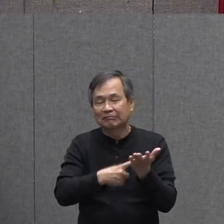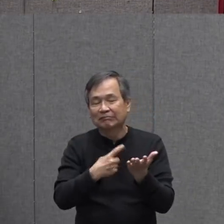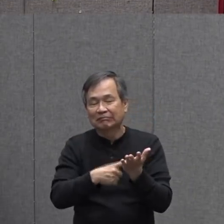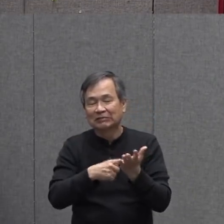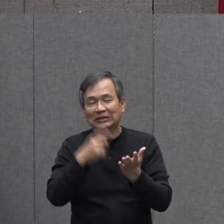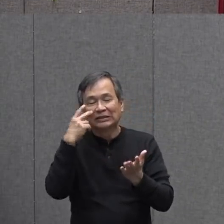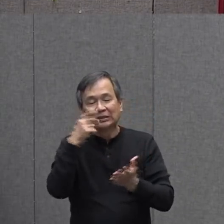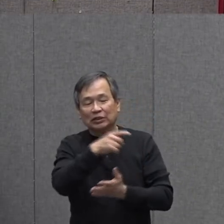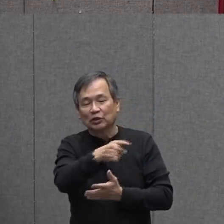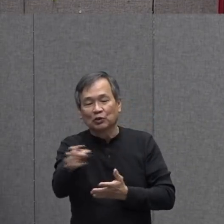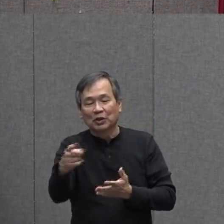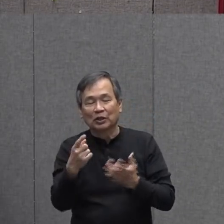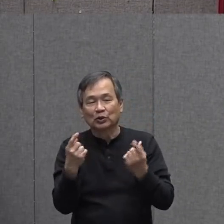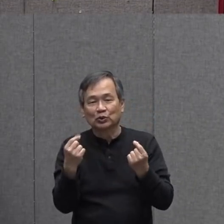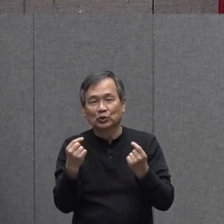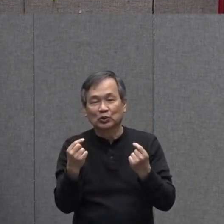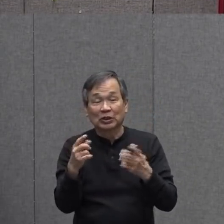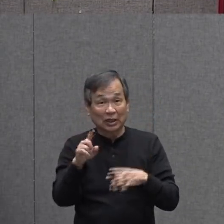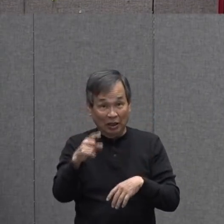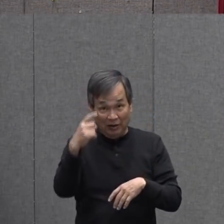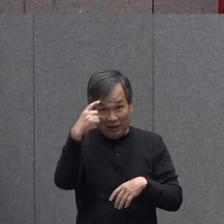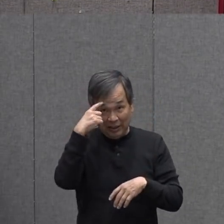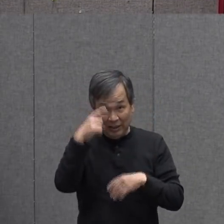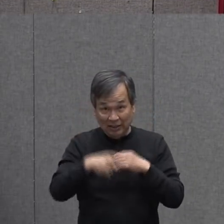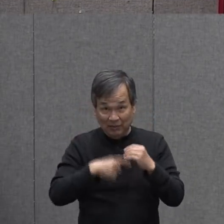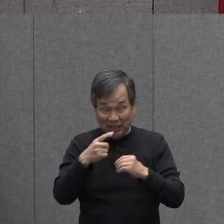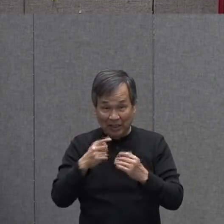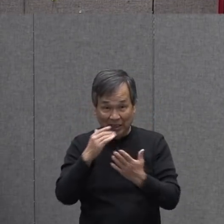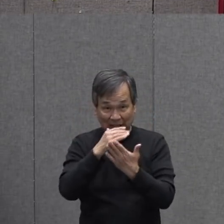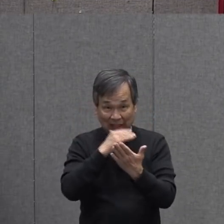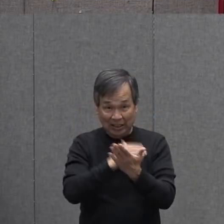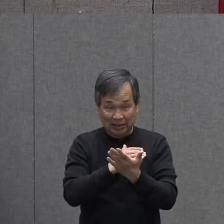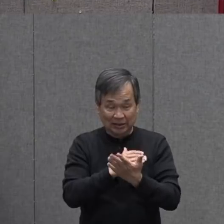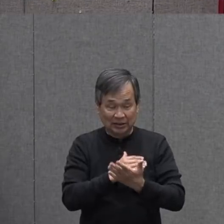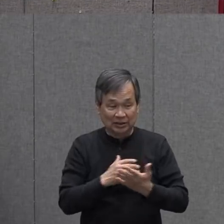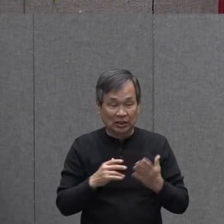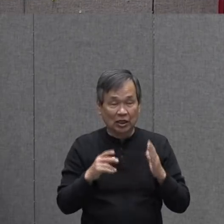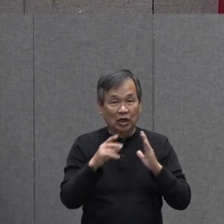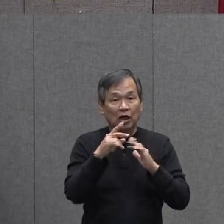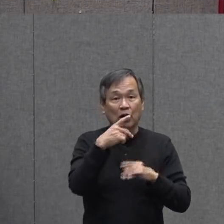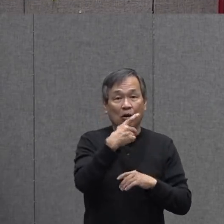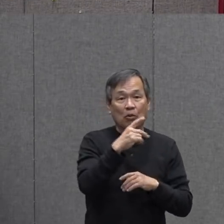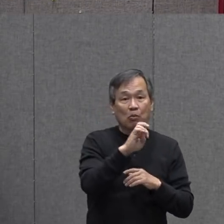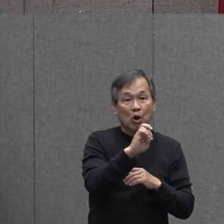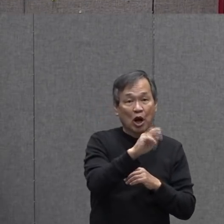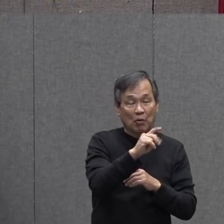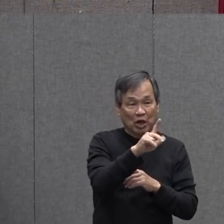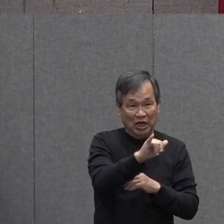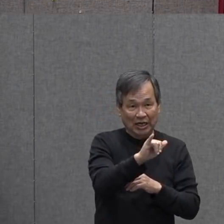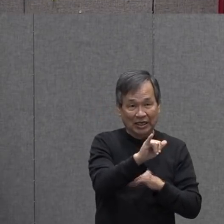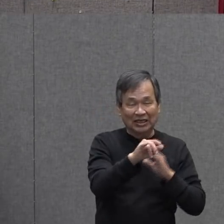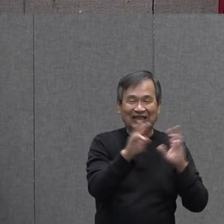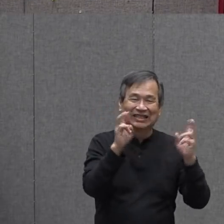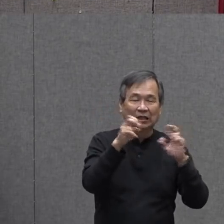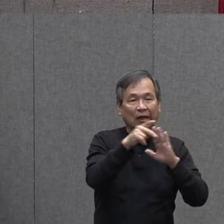I want us also to think back about the lesson on property and purpose. So remember, property is color,